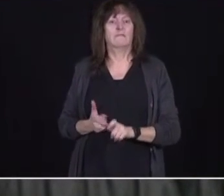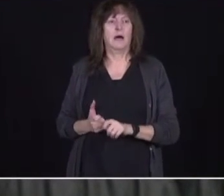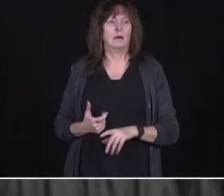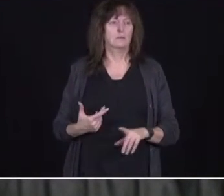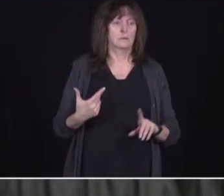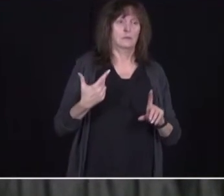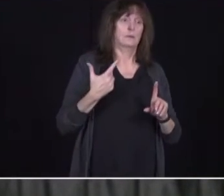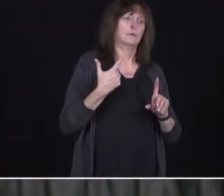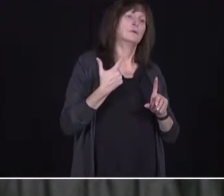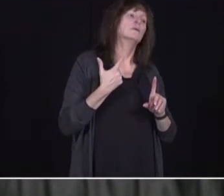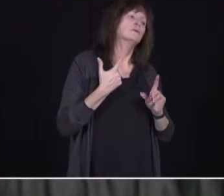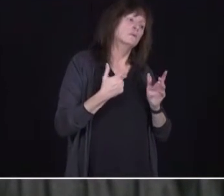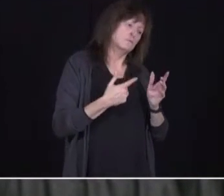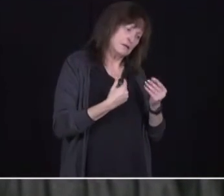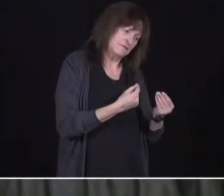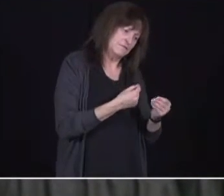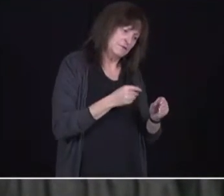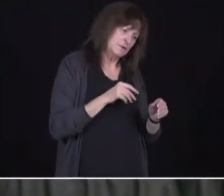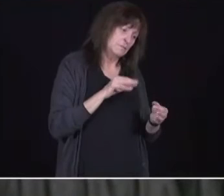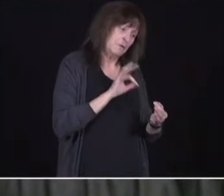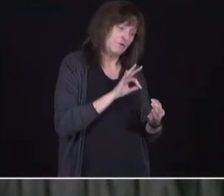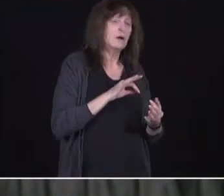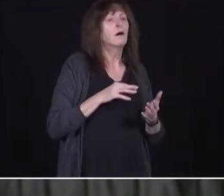quickly